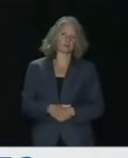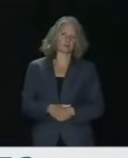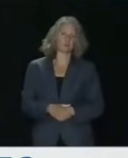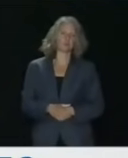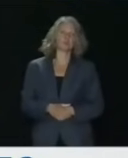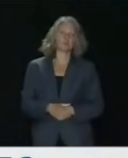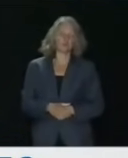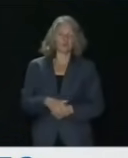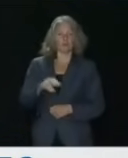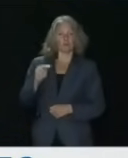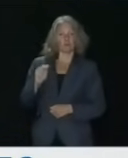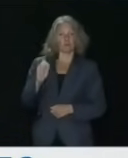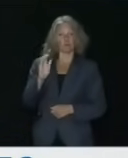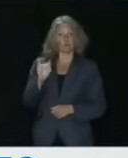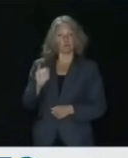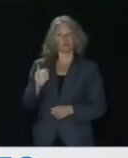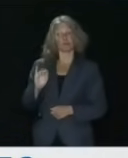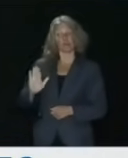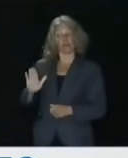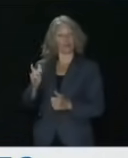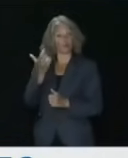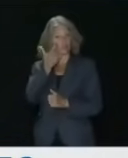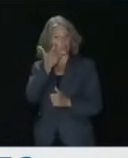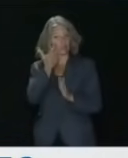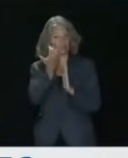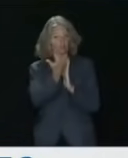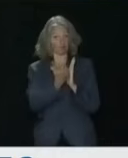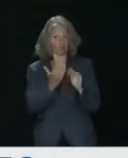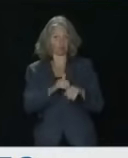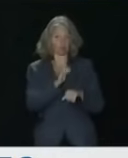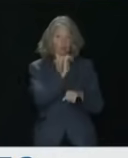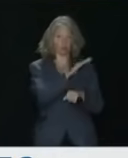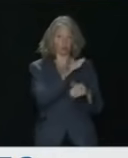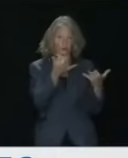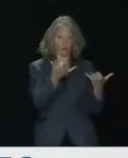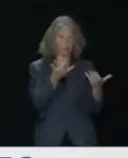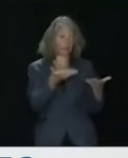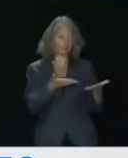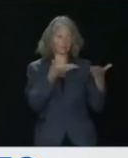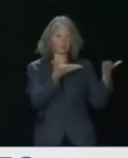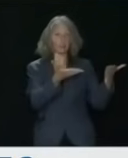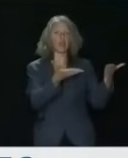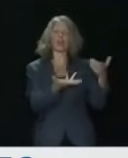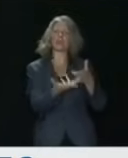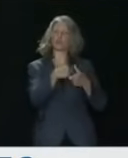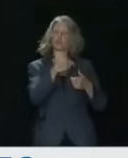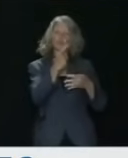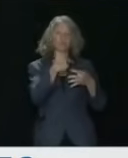VACCINE PROGRAMS IN CANADA.